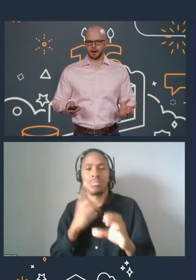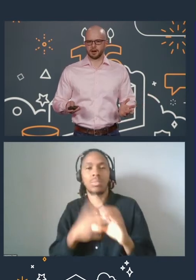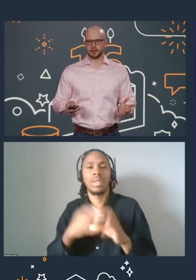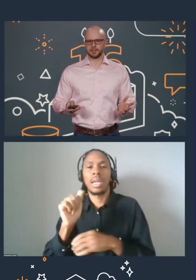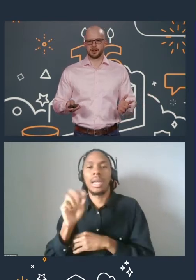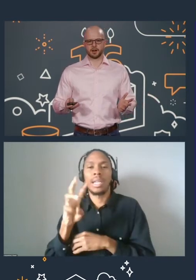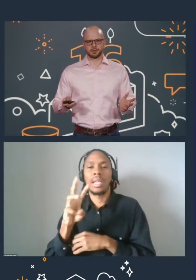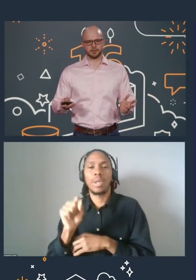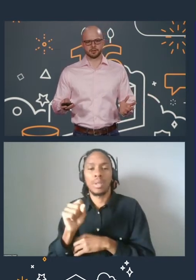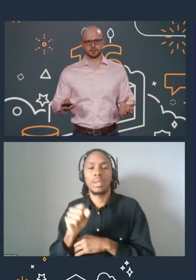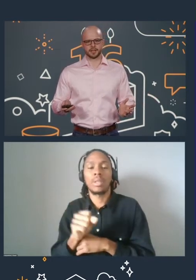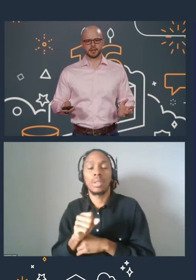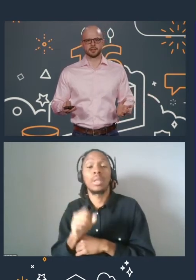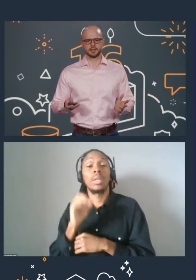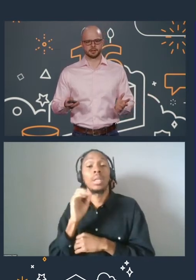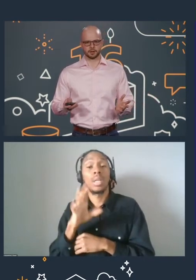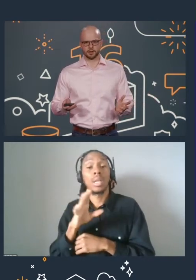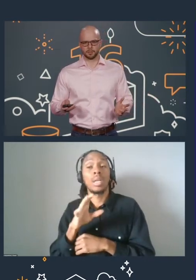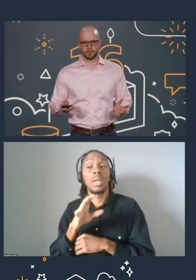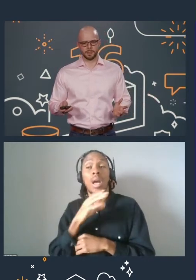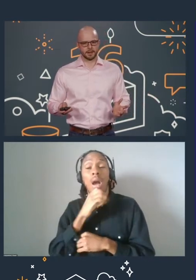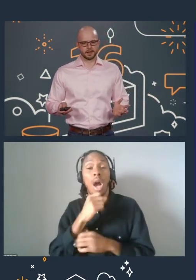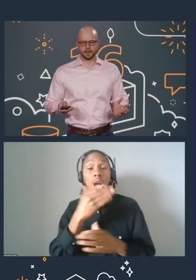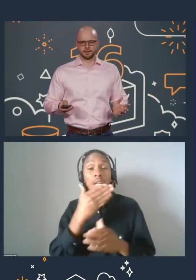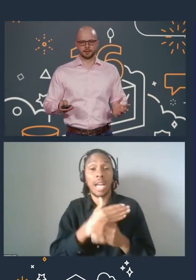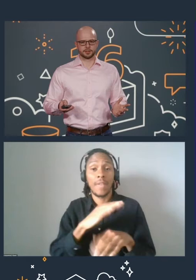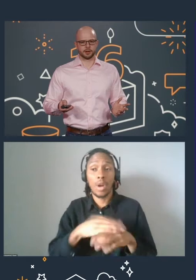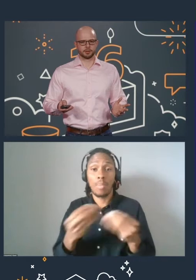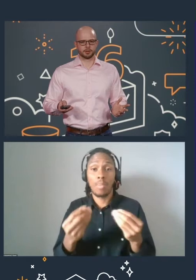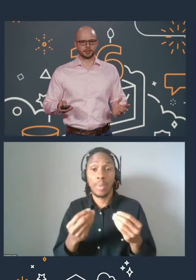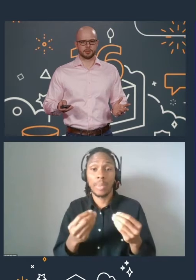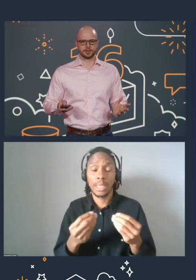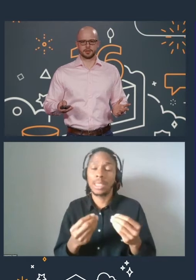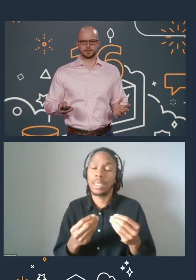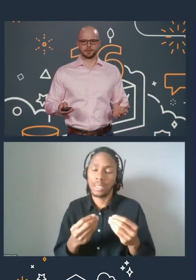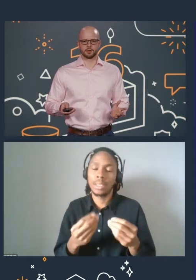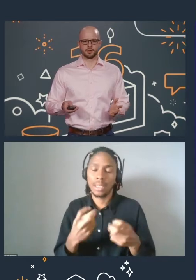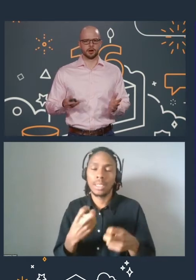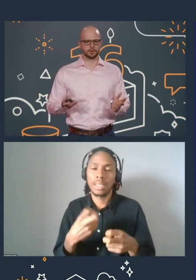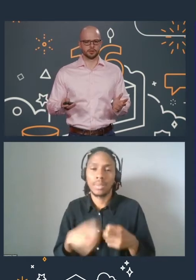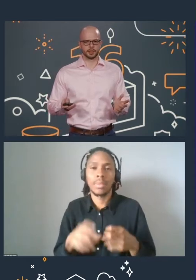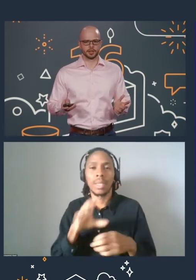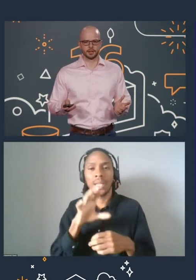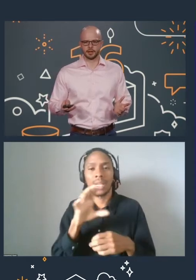archiving on-premises can be difficult. For example, companies have to deal with hosting.